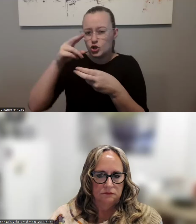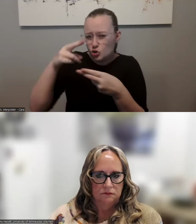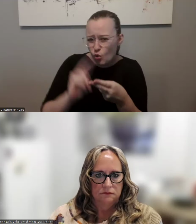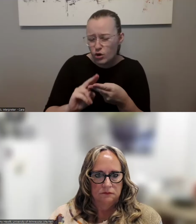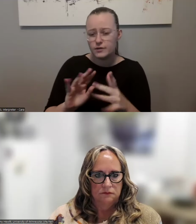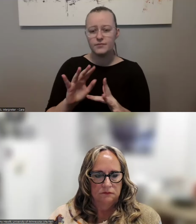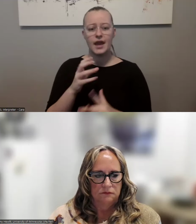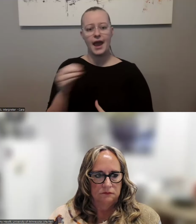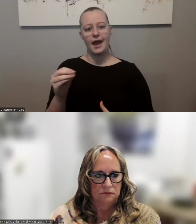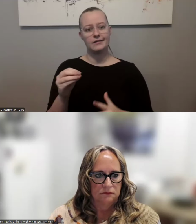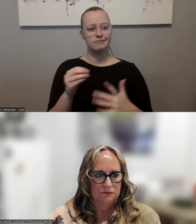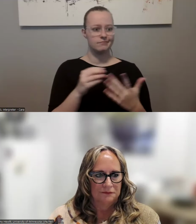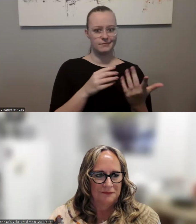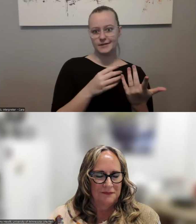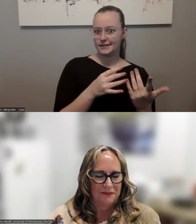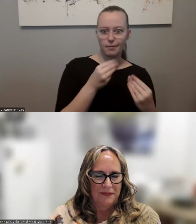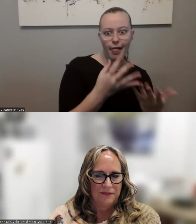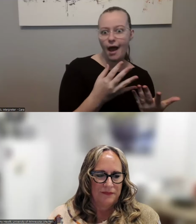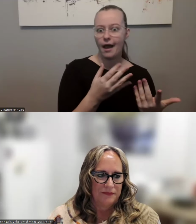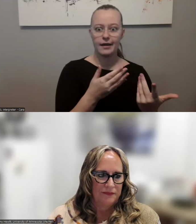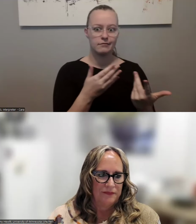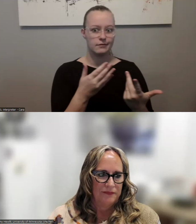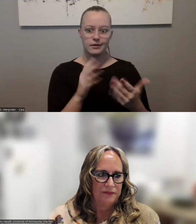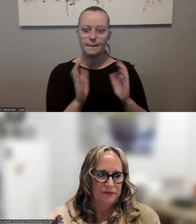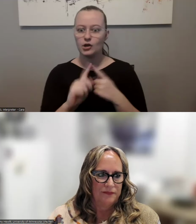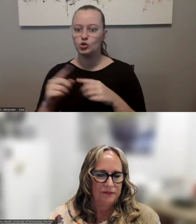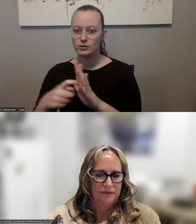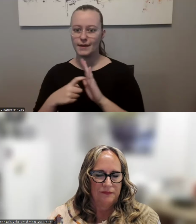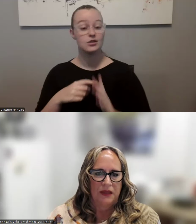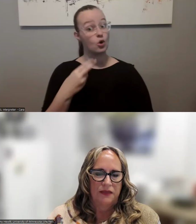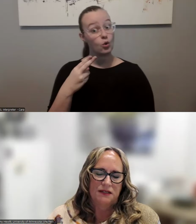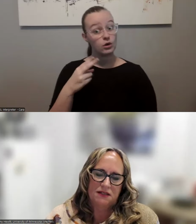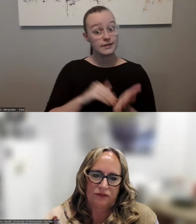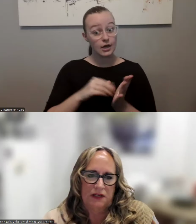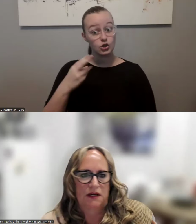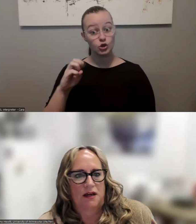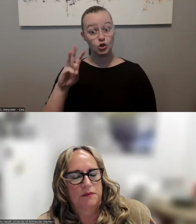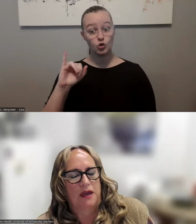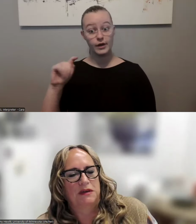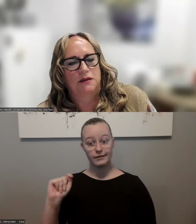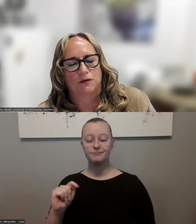understanding supply versus demand? So, Dr. Hewitt, will come to you first. Thanks, Stephanie.